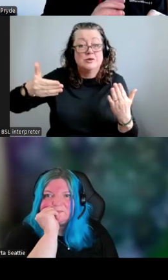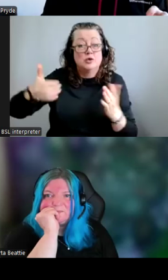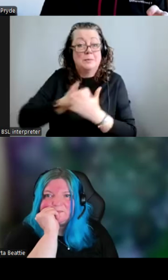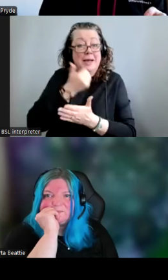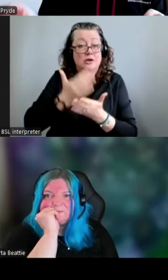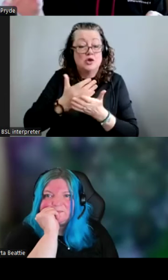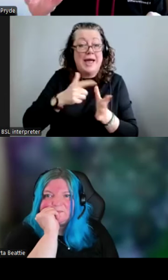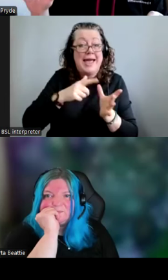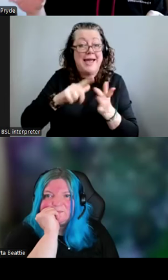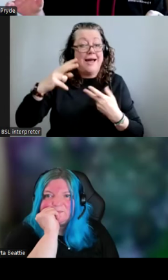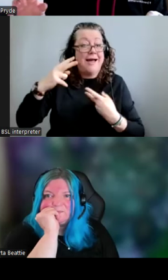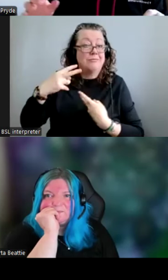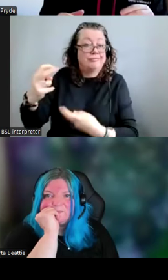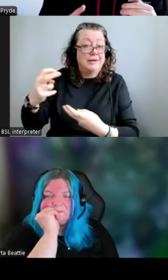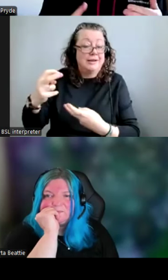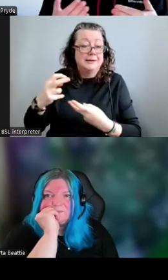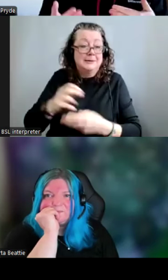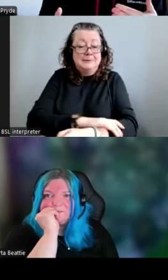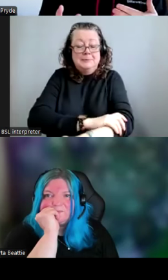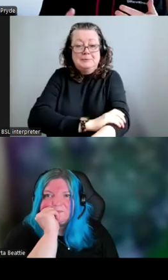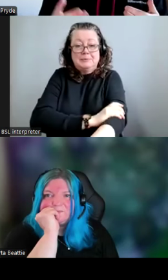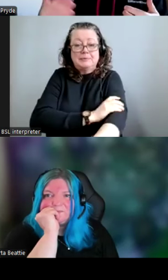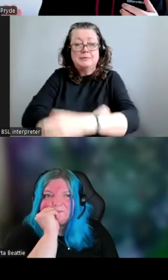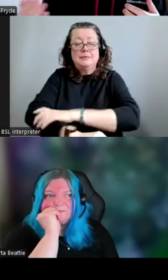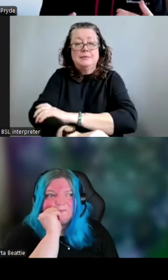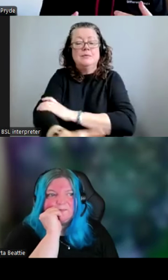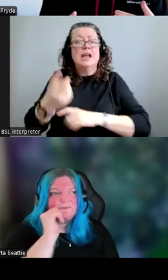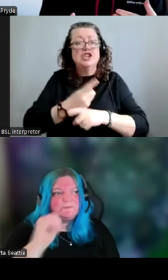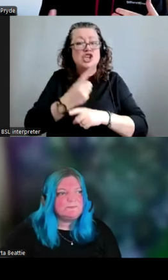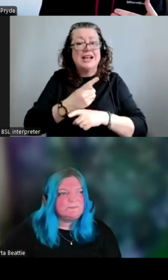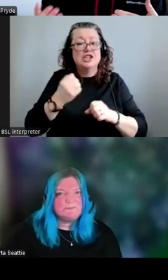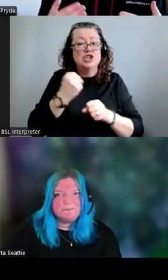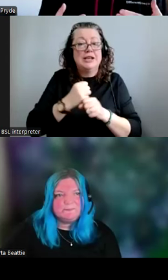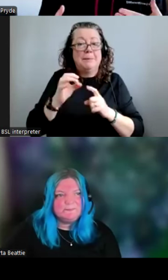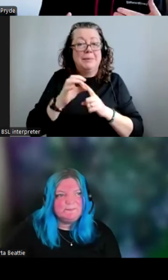and they're pasting them into ChatGPT and asking ChatGPT to describe it to them for better context.